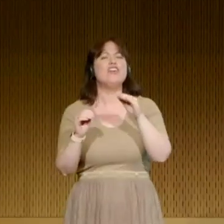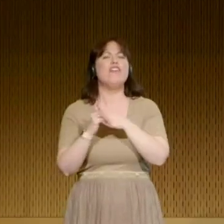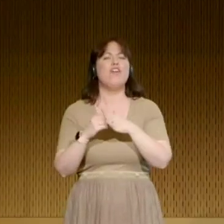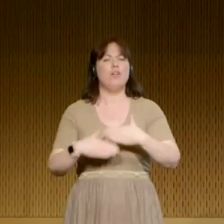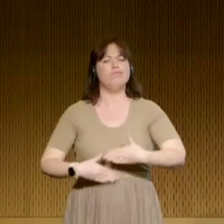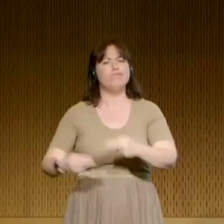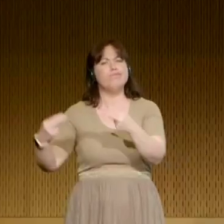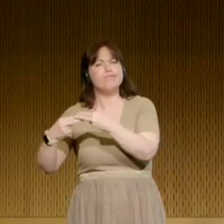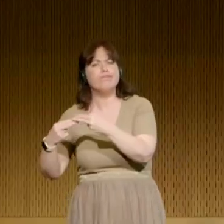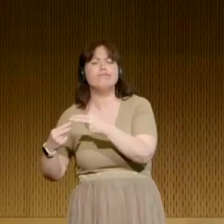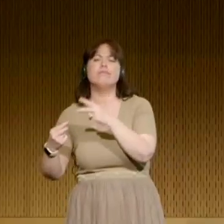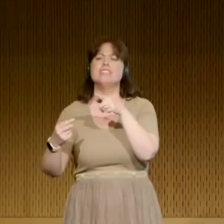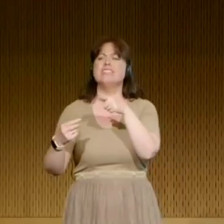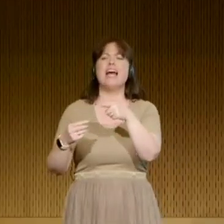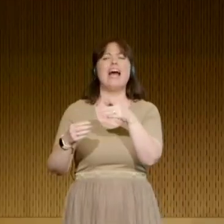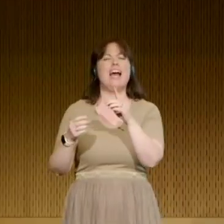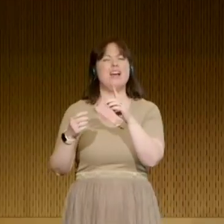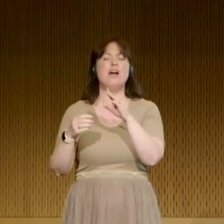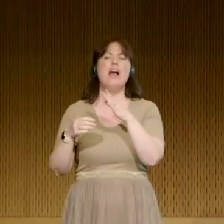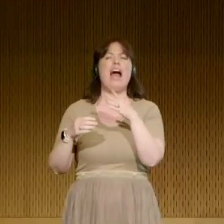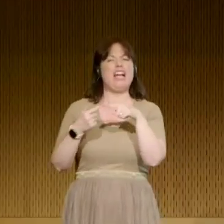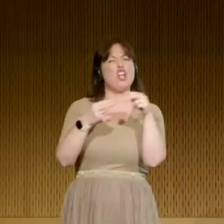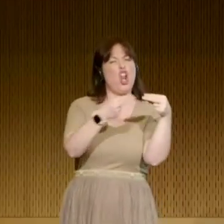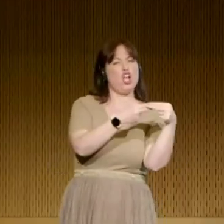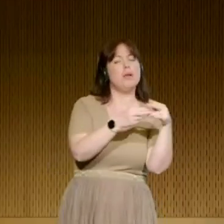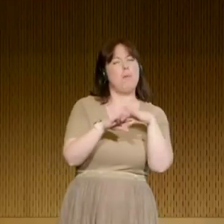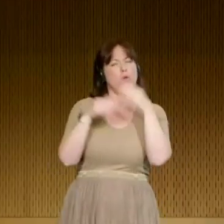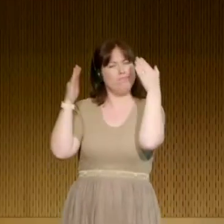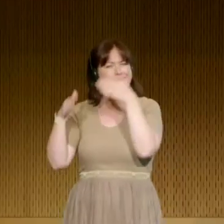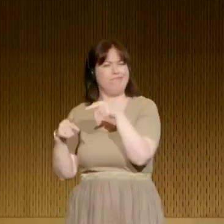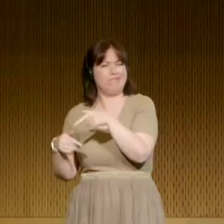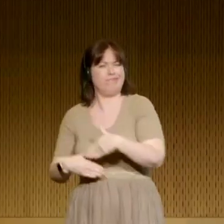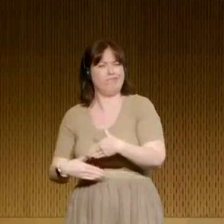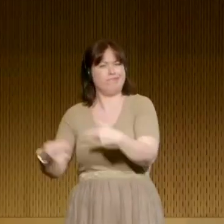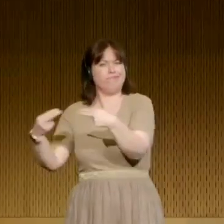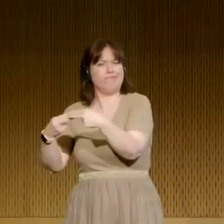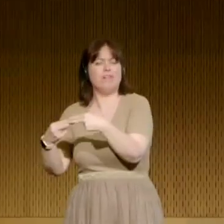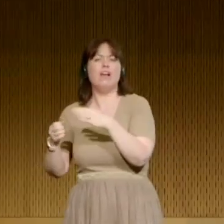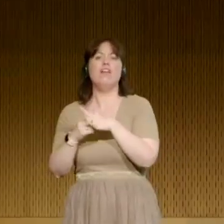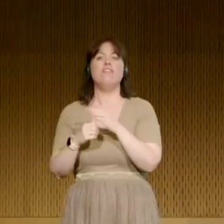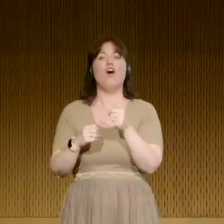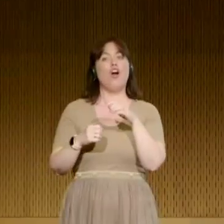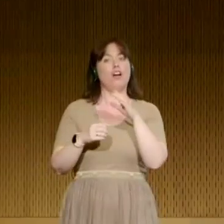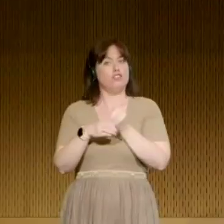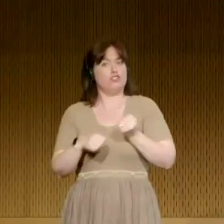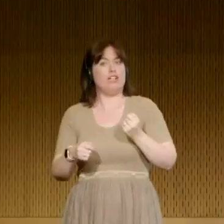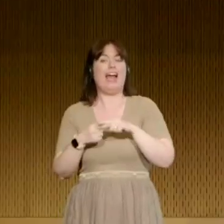nursing programs mostly midwifery programs both undergraduate and post-graduate programs. And I'm